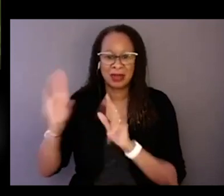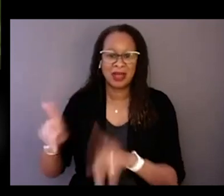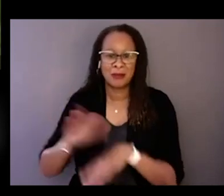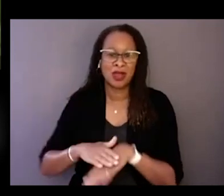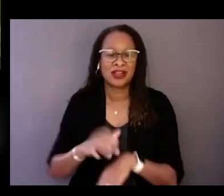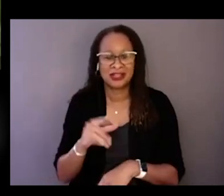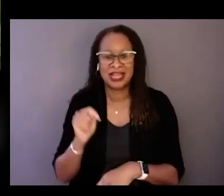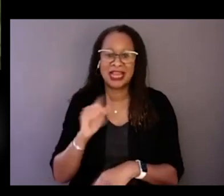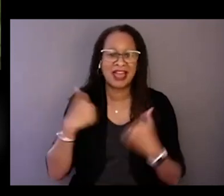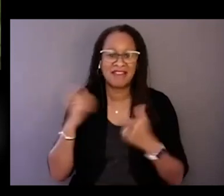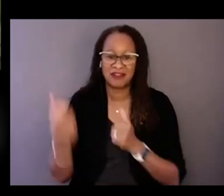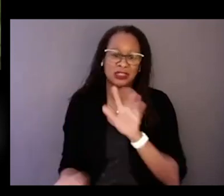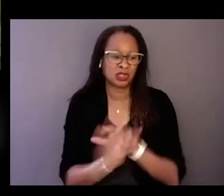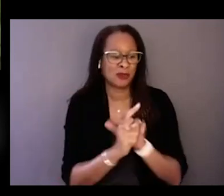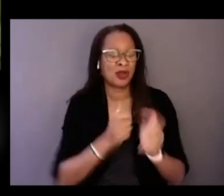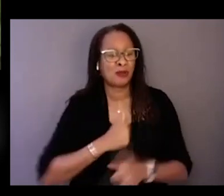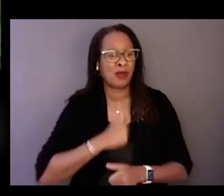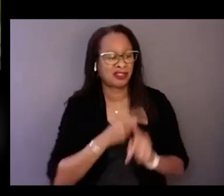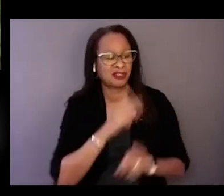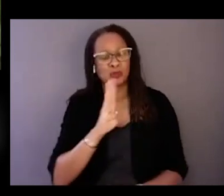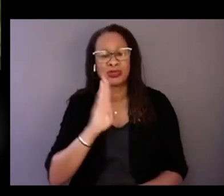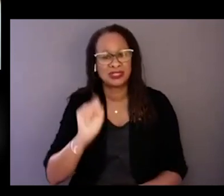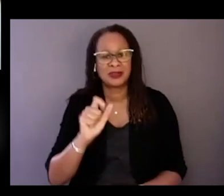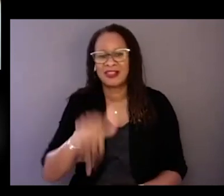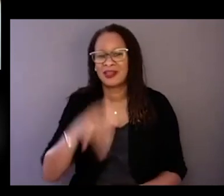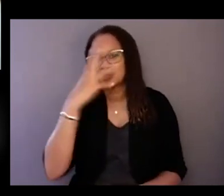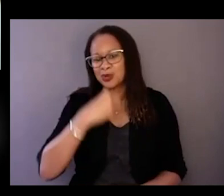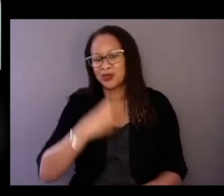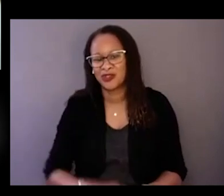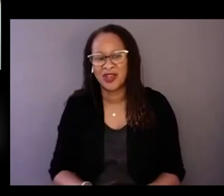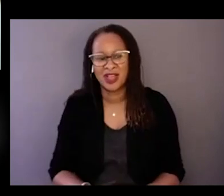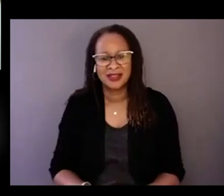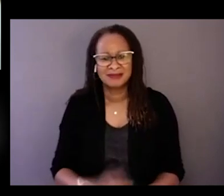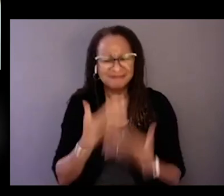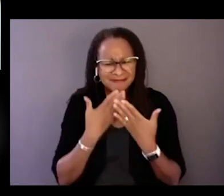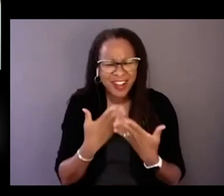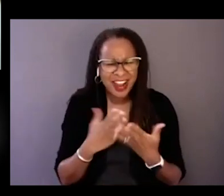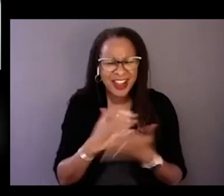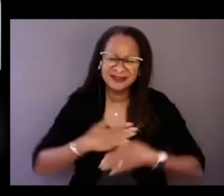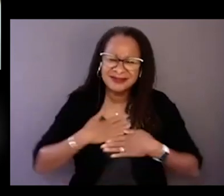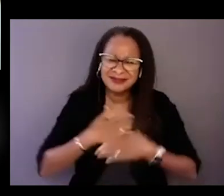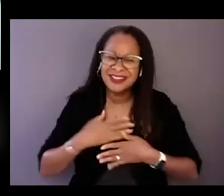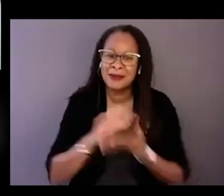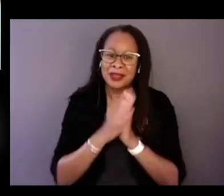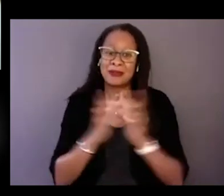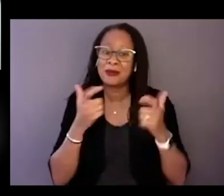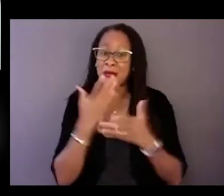and apologize to Britney is so beautiful. That must be gratifying to be a big part of that. I would think for you guys.